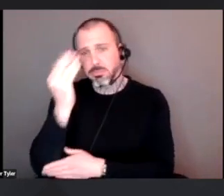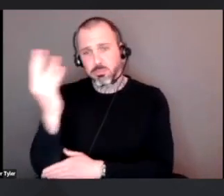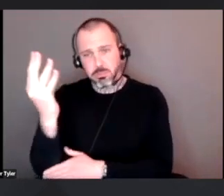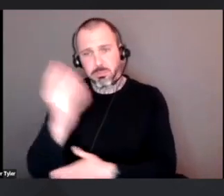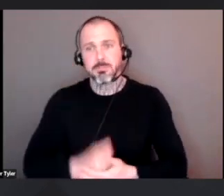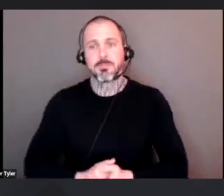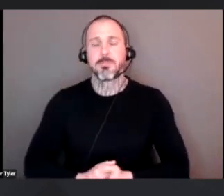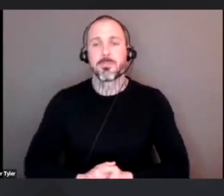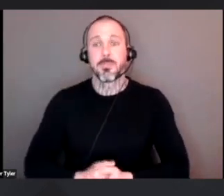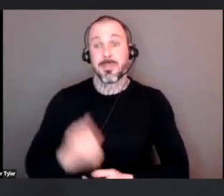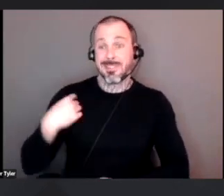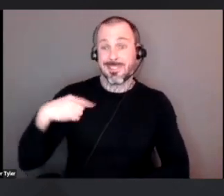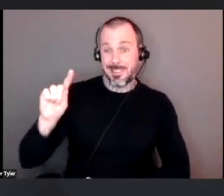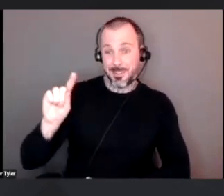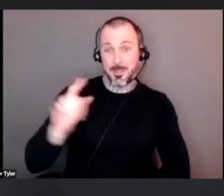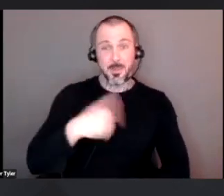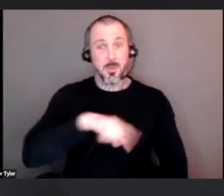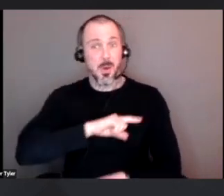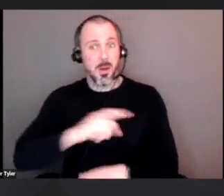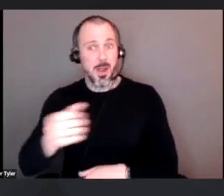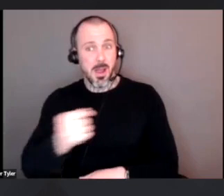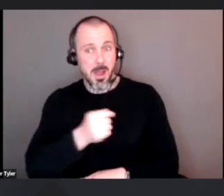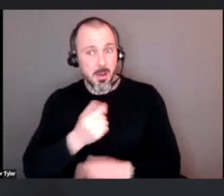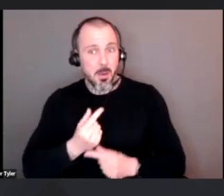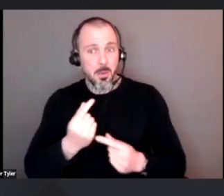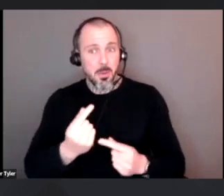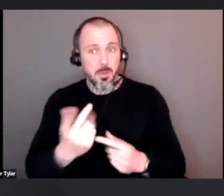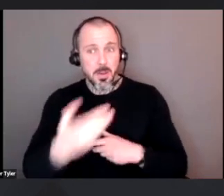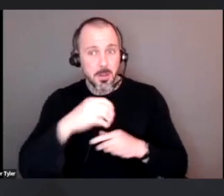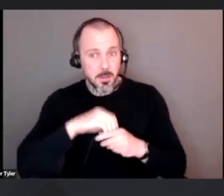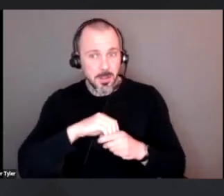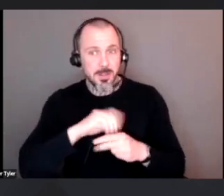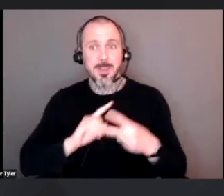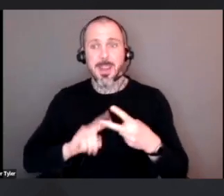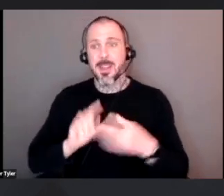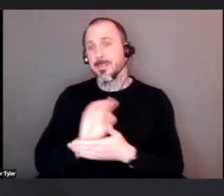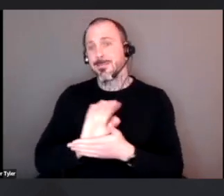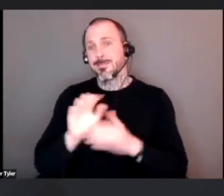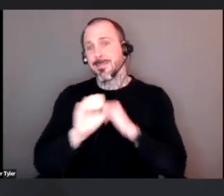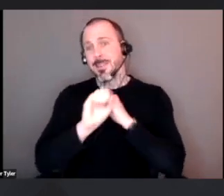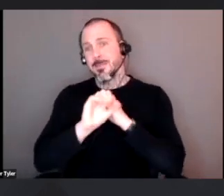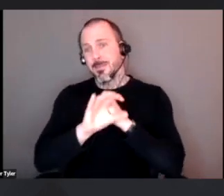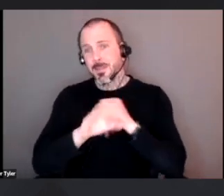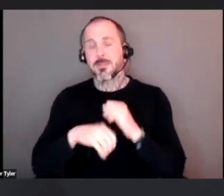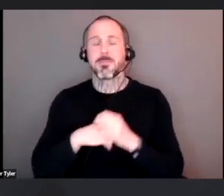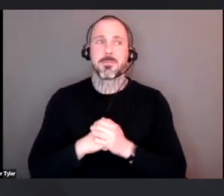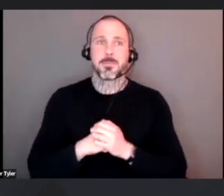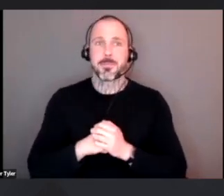our store with three stores in Manitoban and Saskatchewan was a recipient of the Sobeys Retail Impact Award.